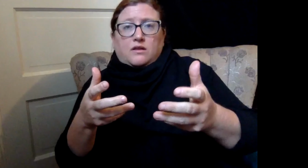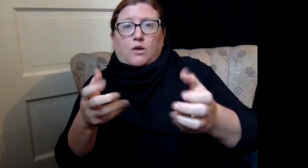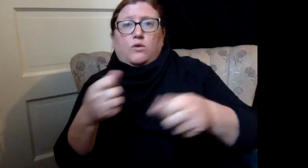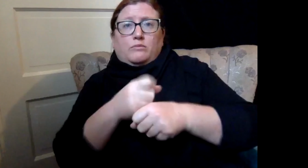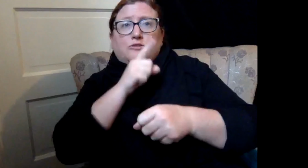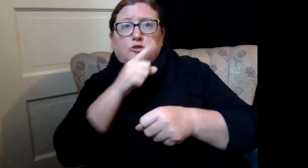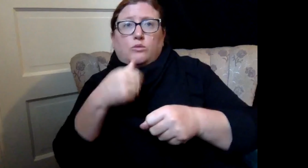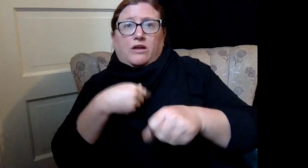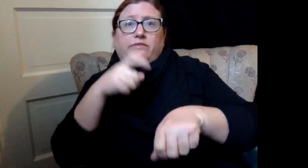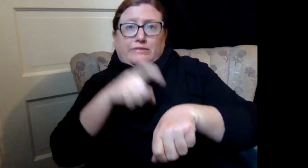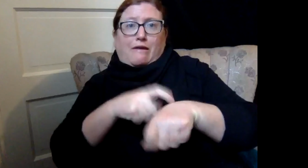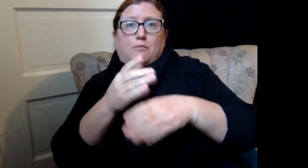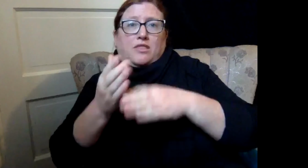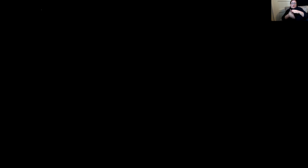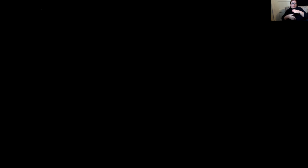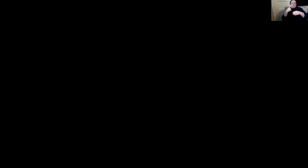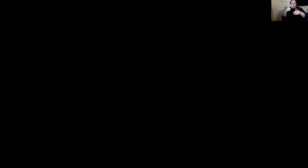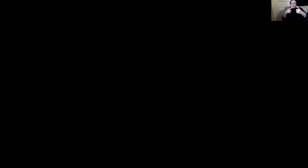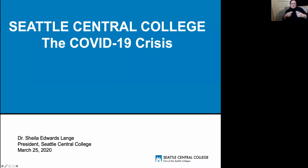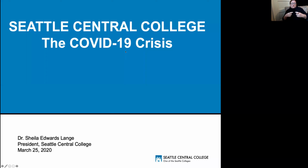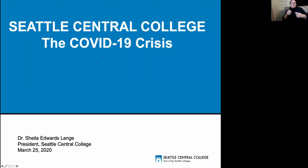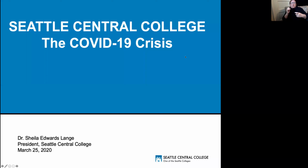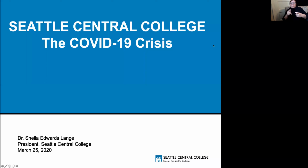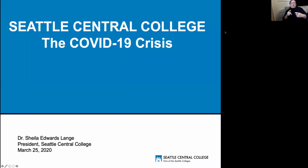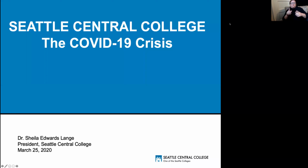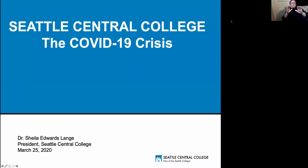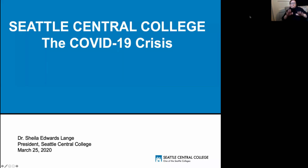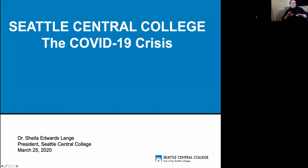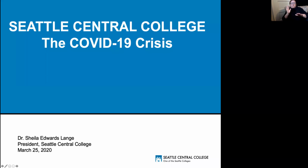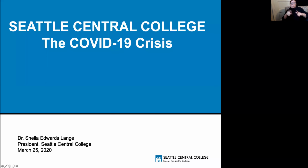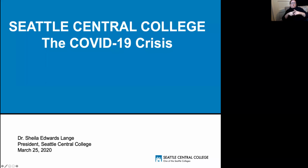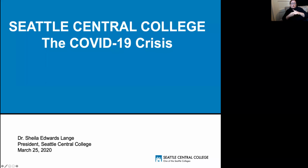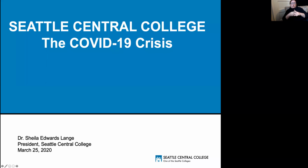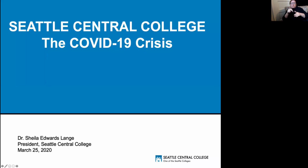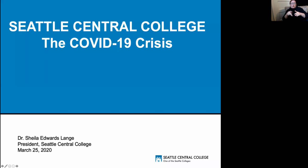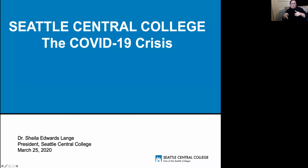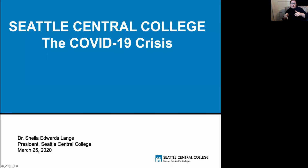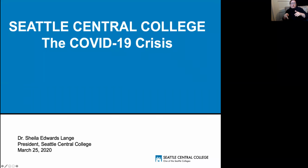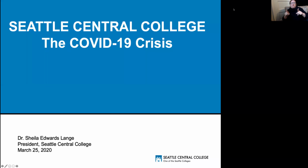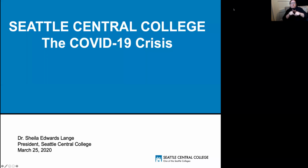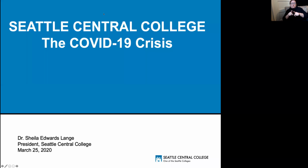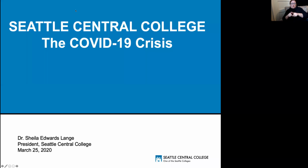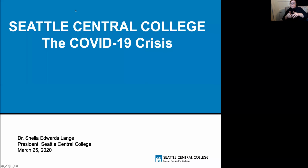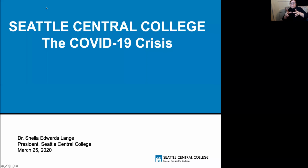» Actually, no. We can just go ahead and get started with the PowerPoint. And leave time at end for questions.